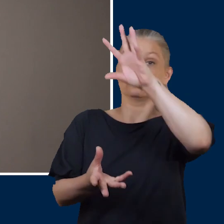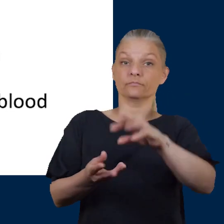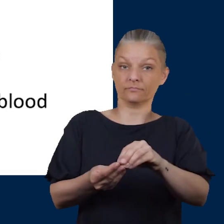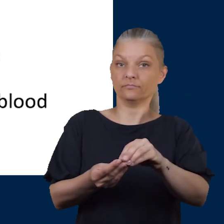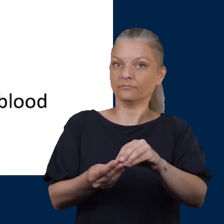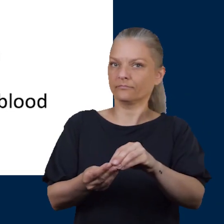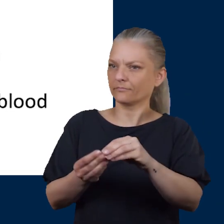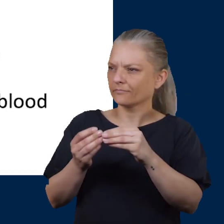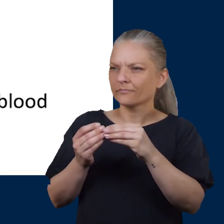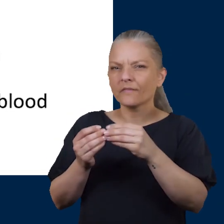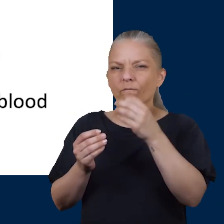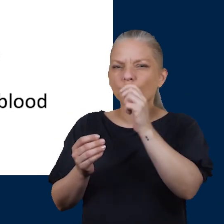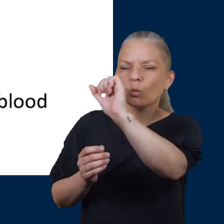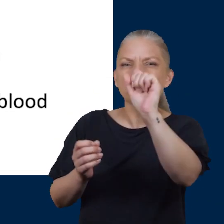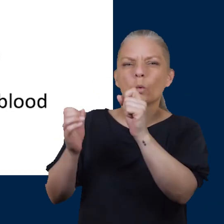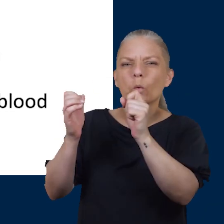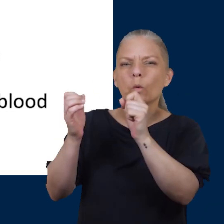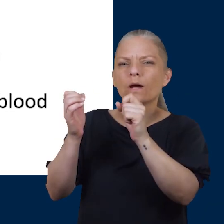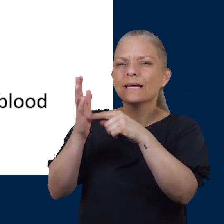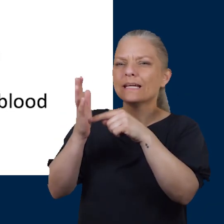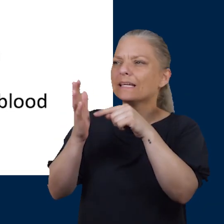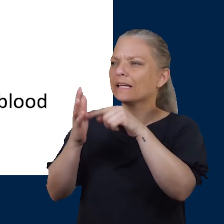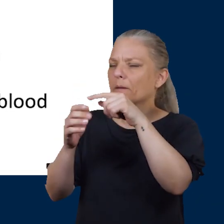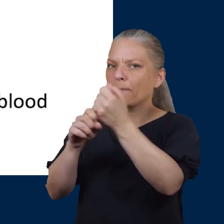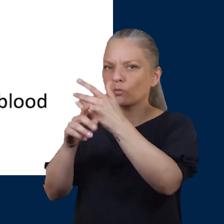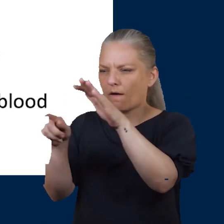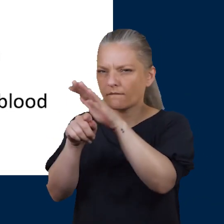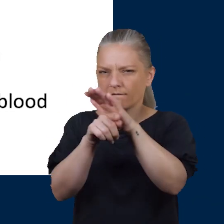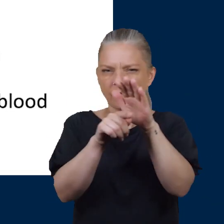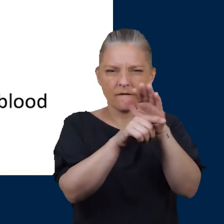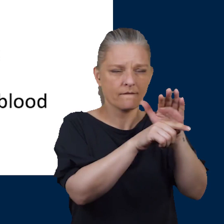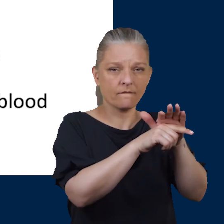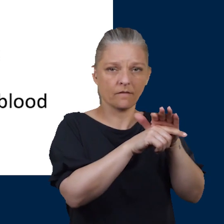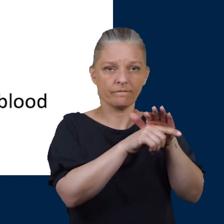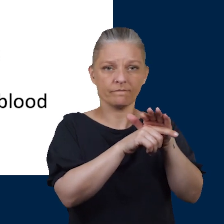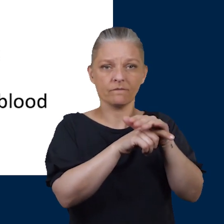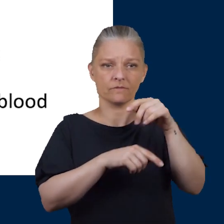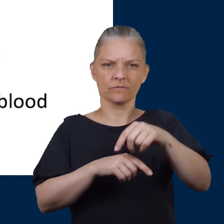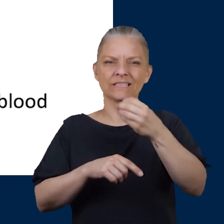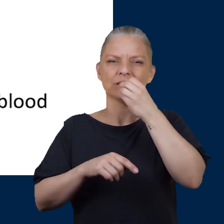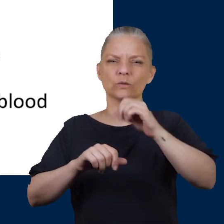So just to summarize a few of the main points we have covered in the Eat It section of Control IT Plus.